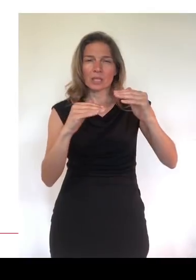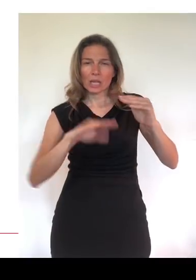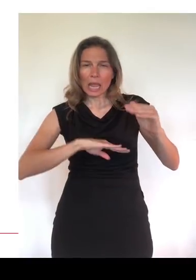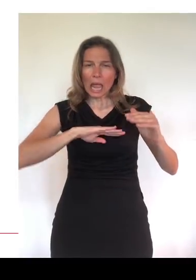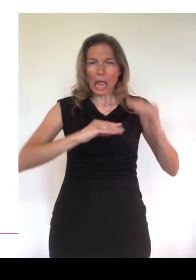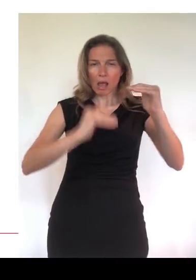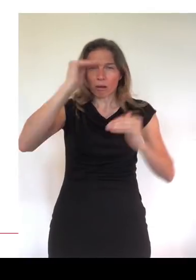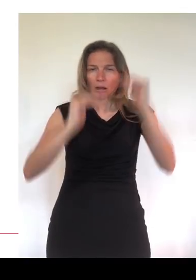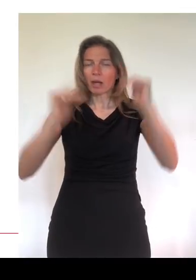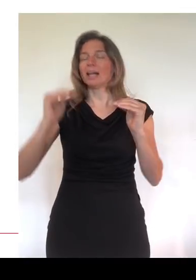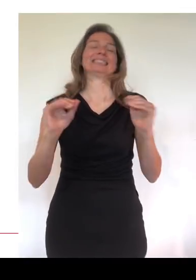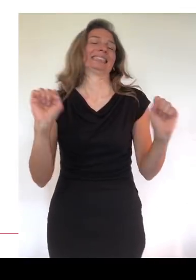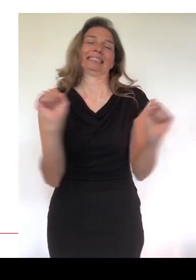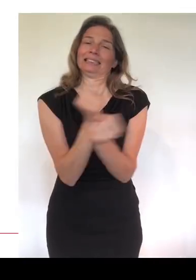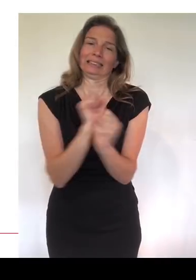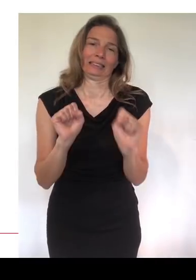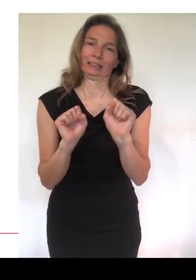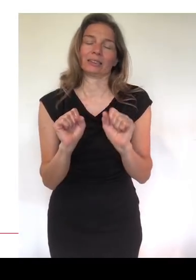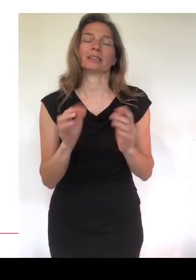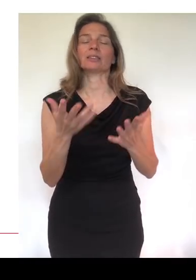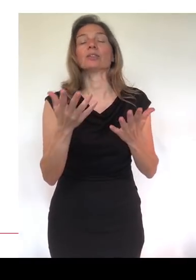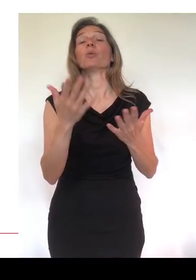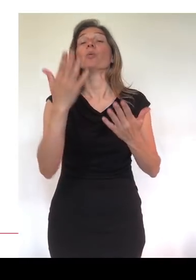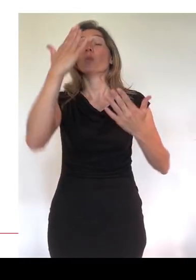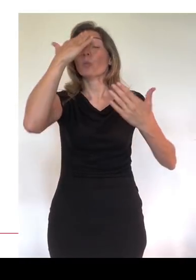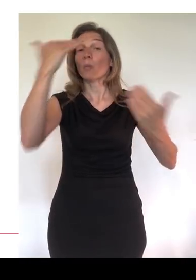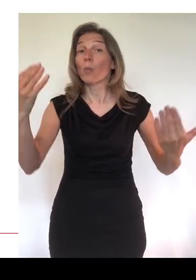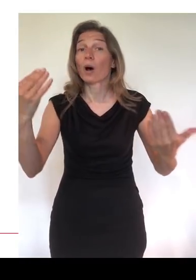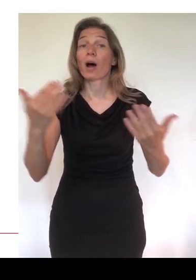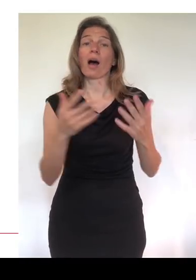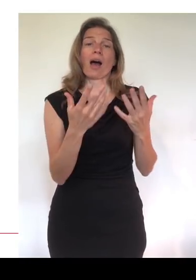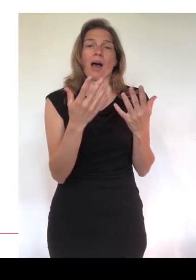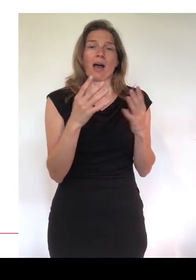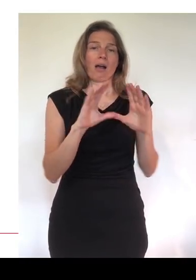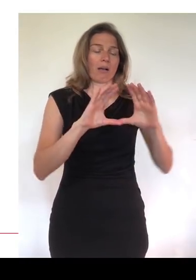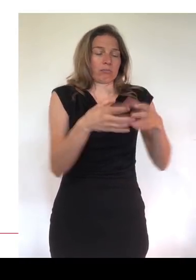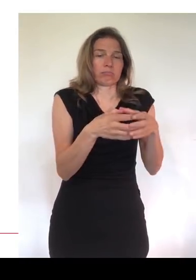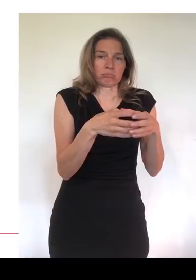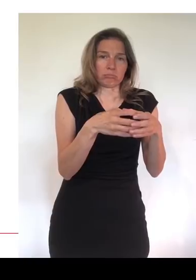for example that children are a year behind in their sign language